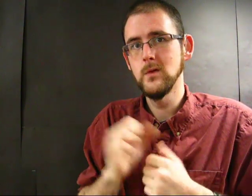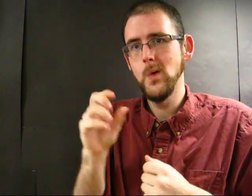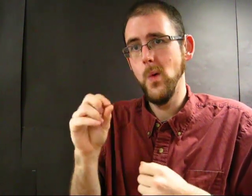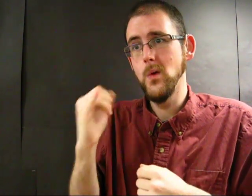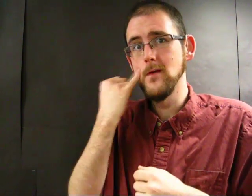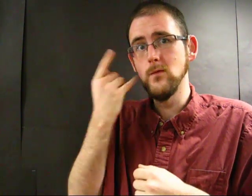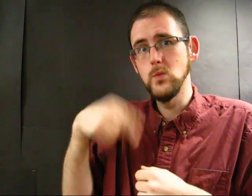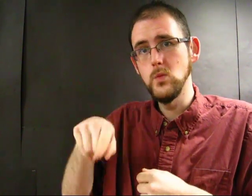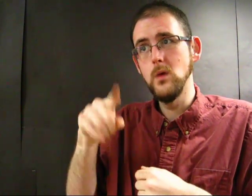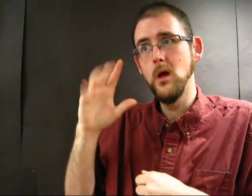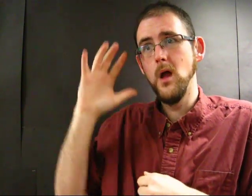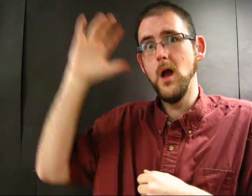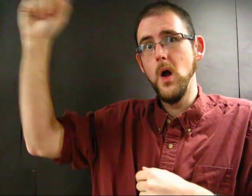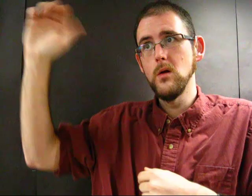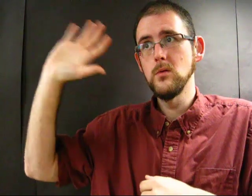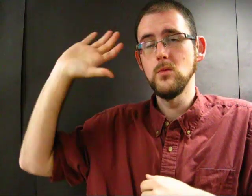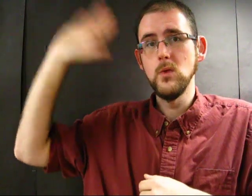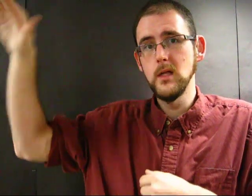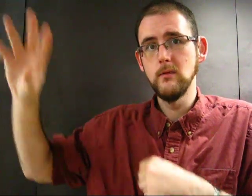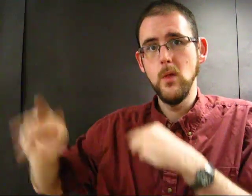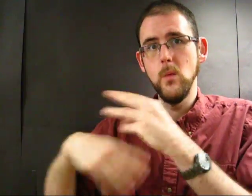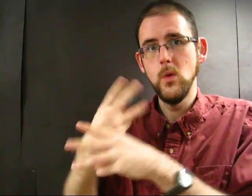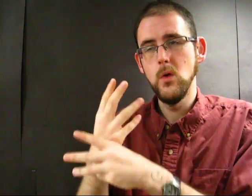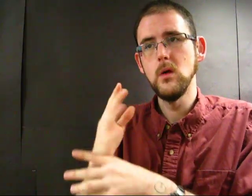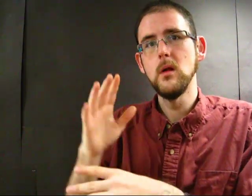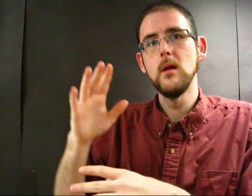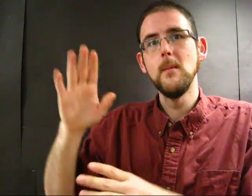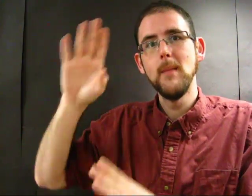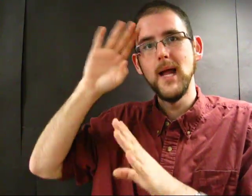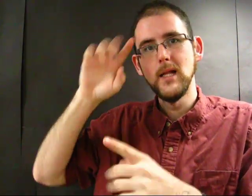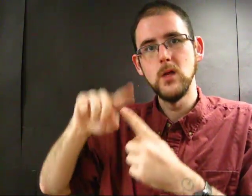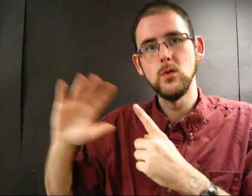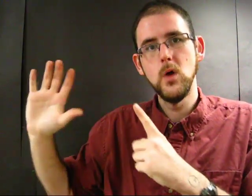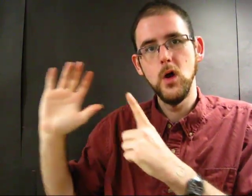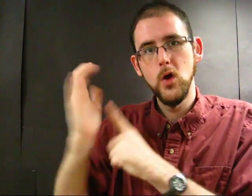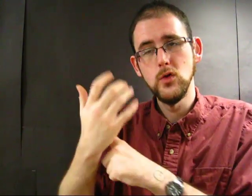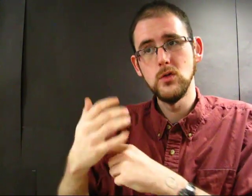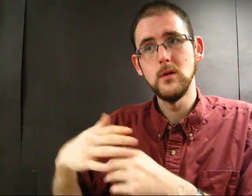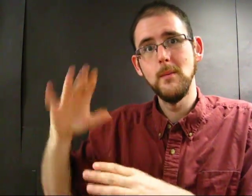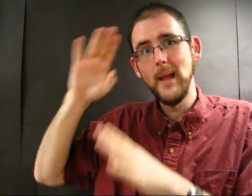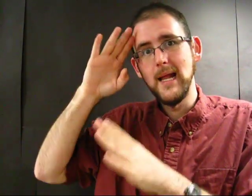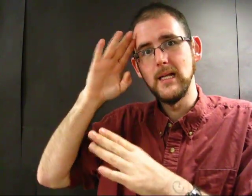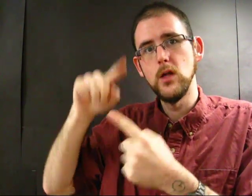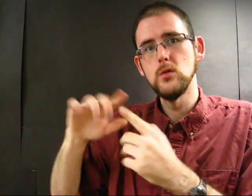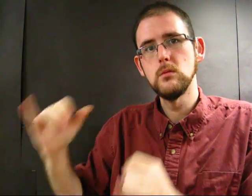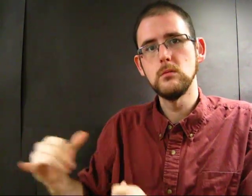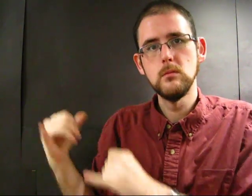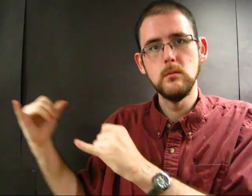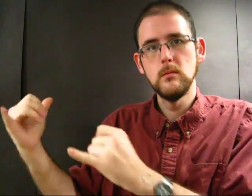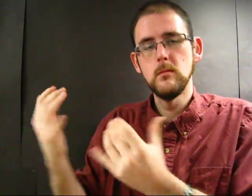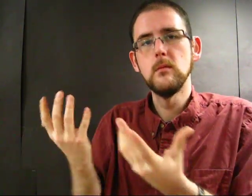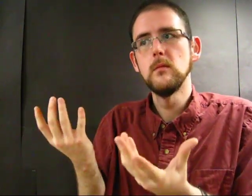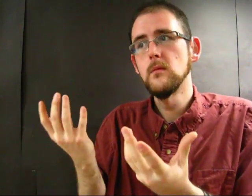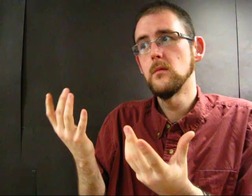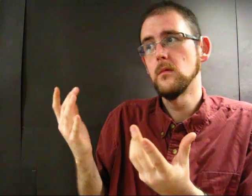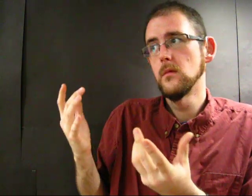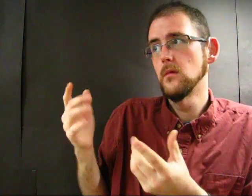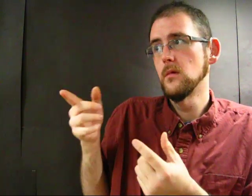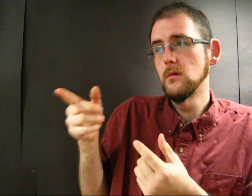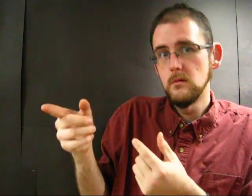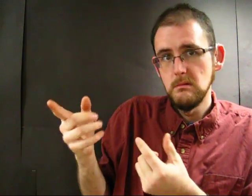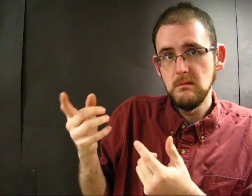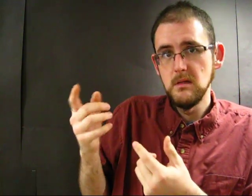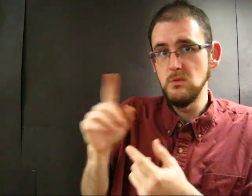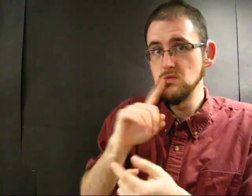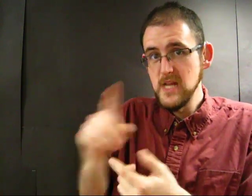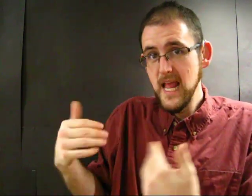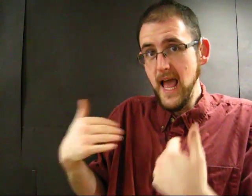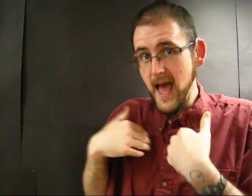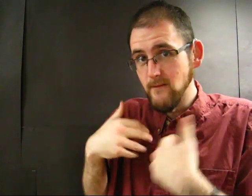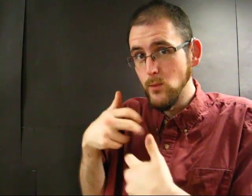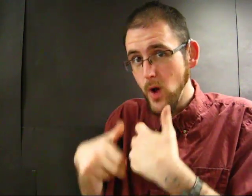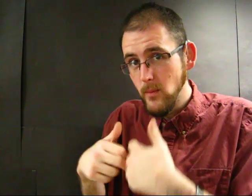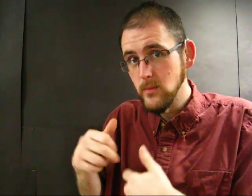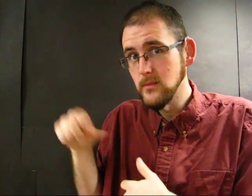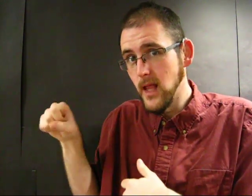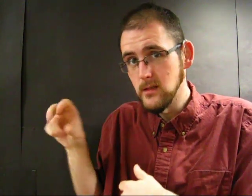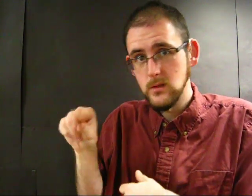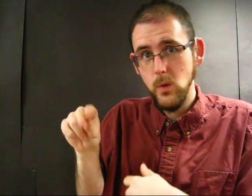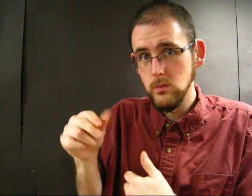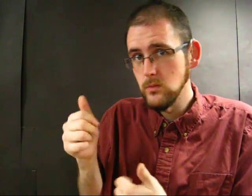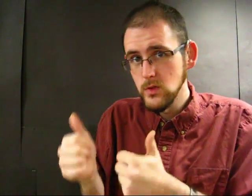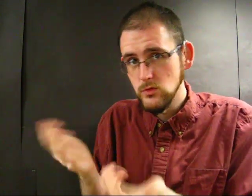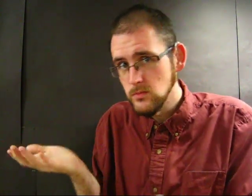So if you go overseas, pay attention to their cultures and norms. Is it *really* a problem?